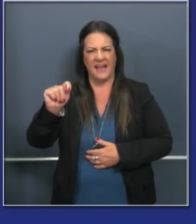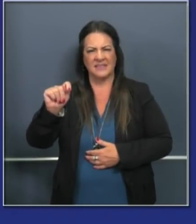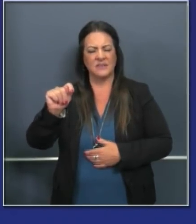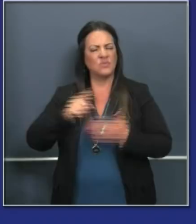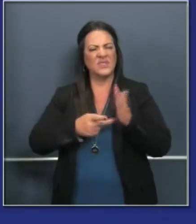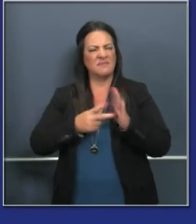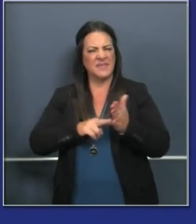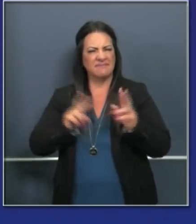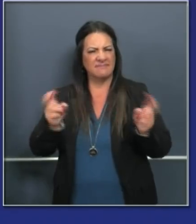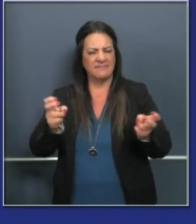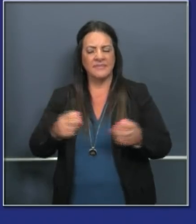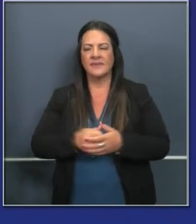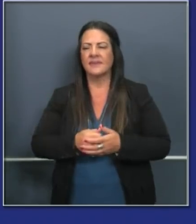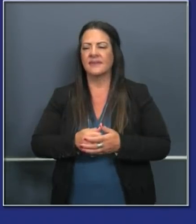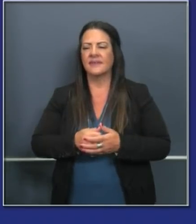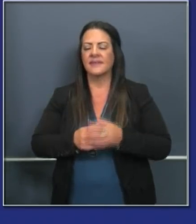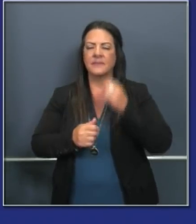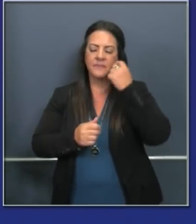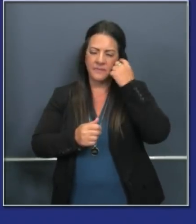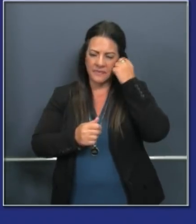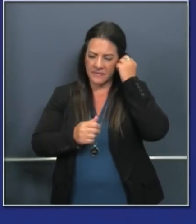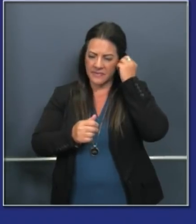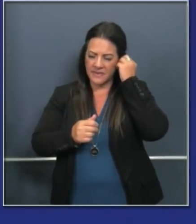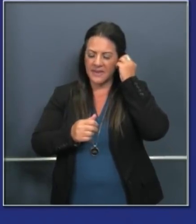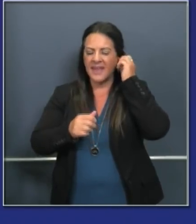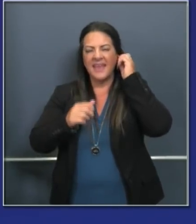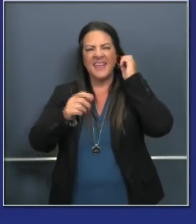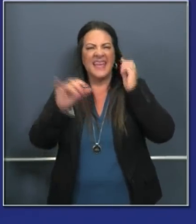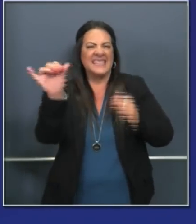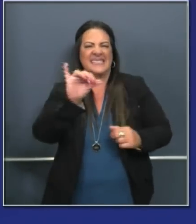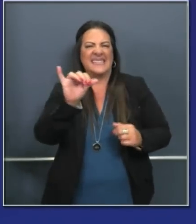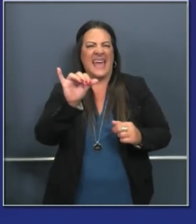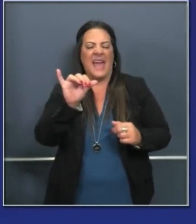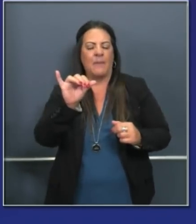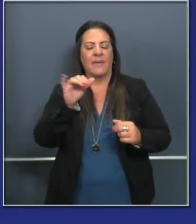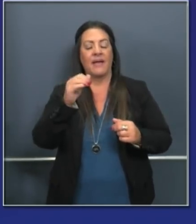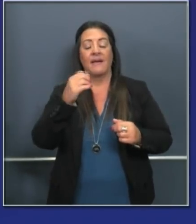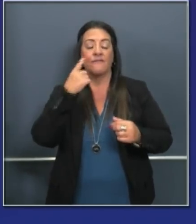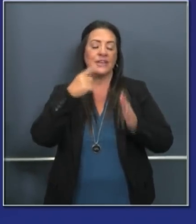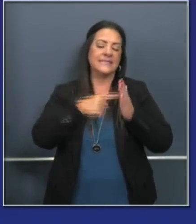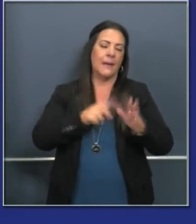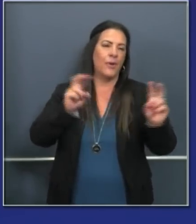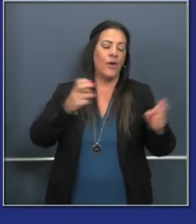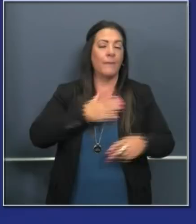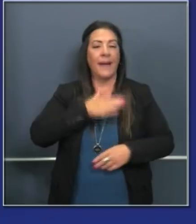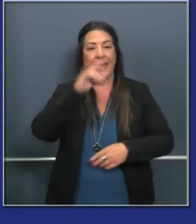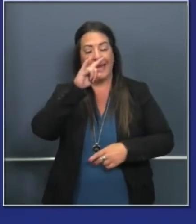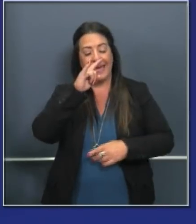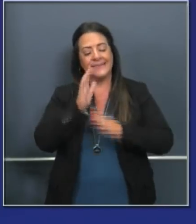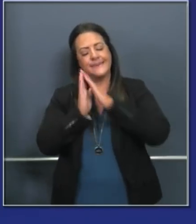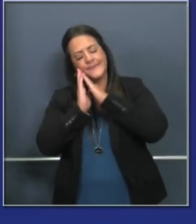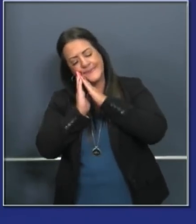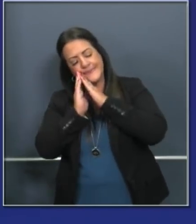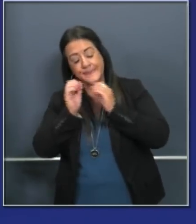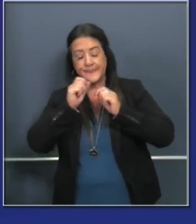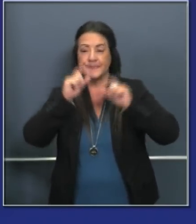UNDERSTANDING OF WHAT DO WE MEAN BY NOW CASTING WHAT ACTUALLY GOES INTO AN OUTCAST. IT'S VERY MUCH LIKE WHEN MY